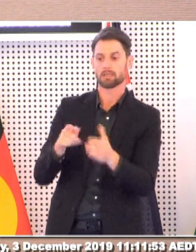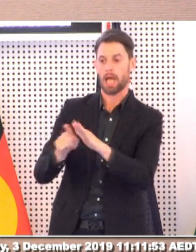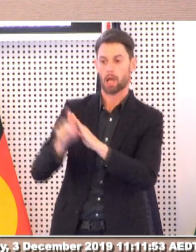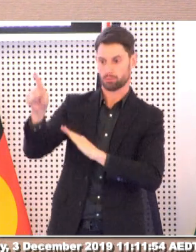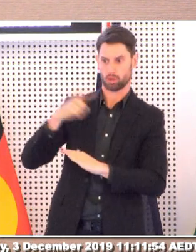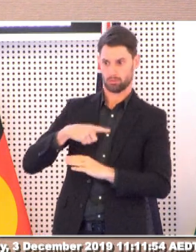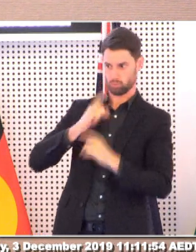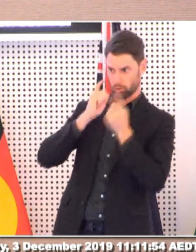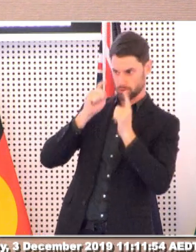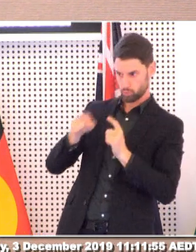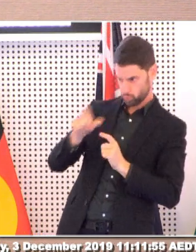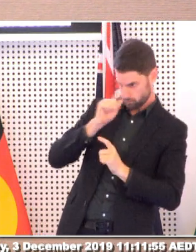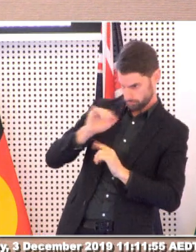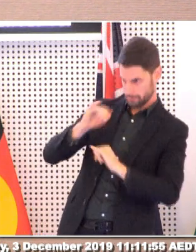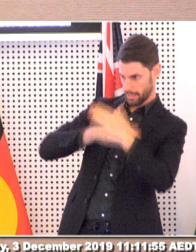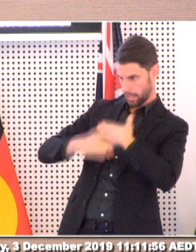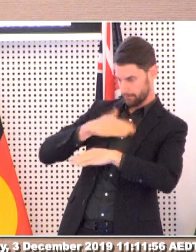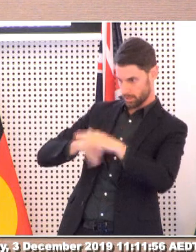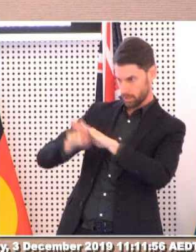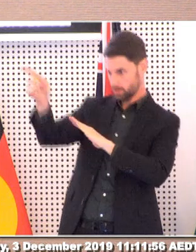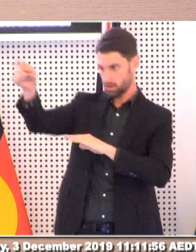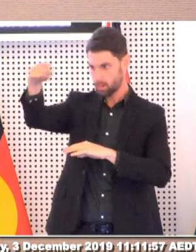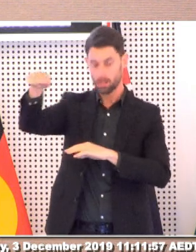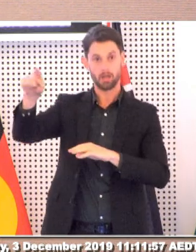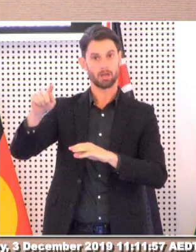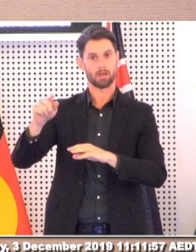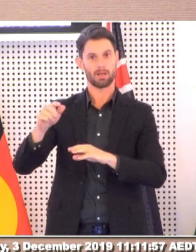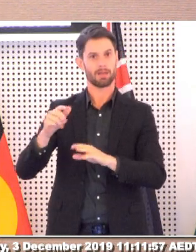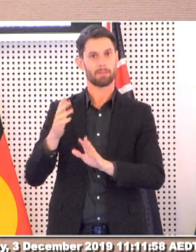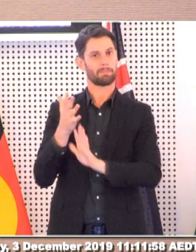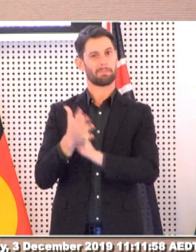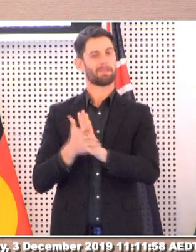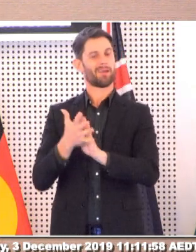you then have situations where people, quite rightly, are very frustrated with that,